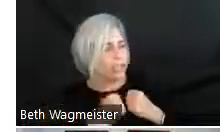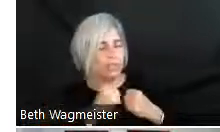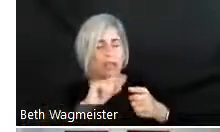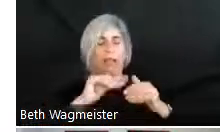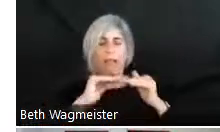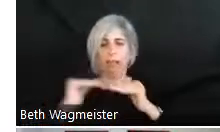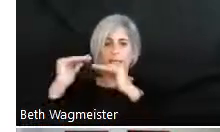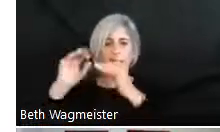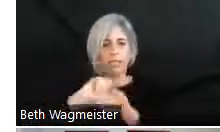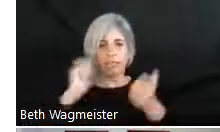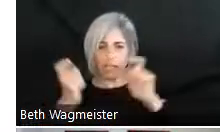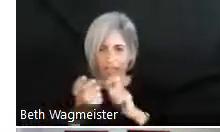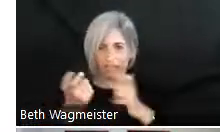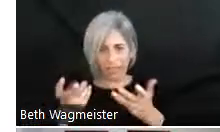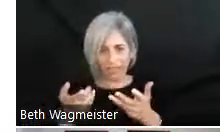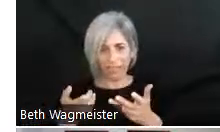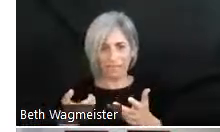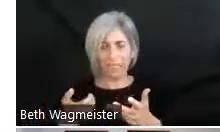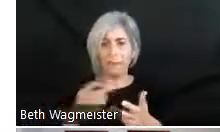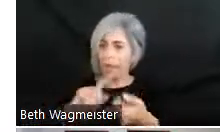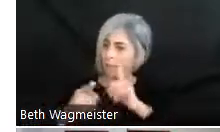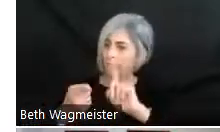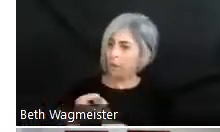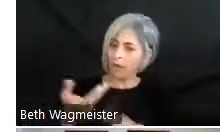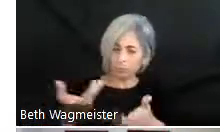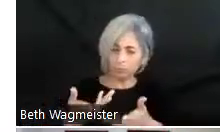If my friend comes to me when she shared that with me I said thanks very much for sharing.